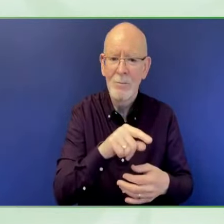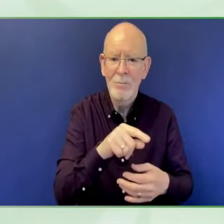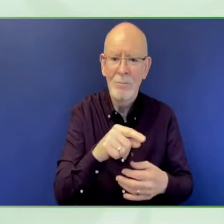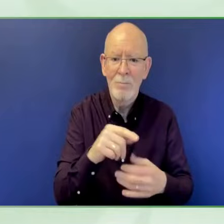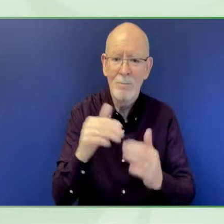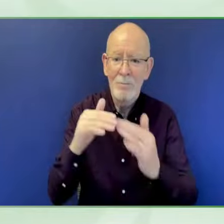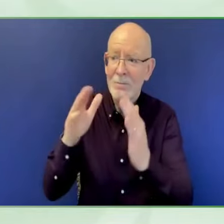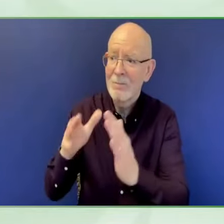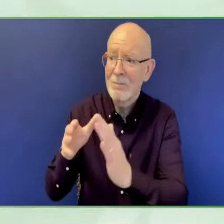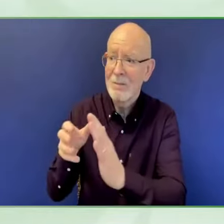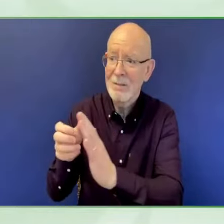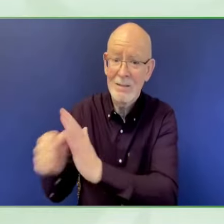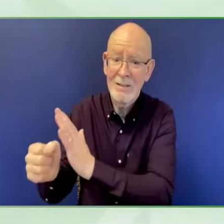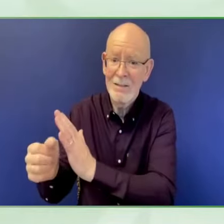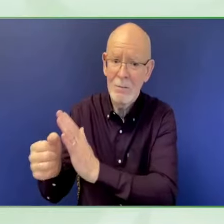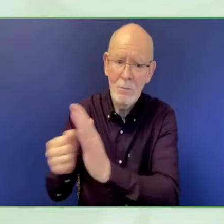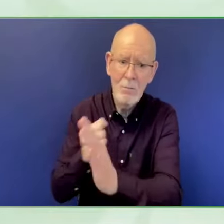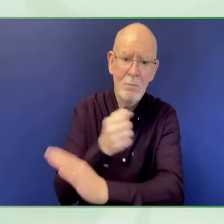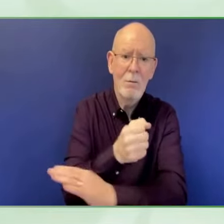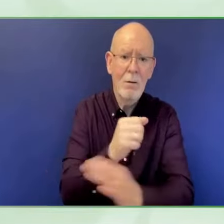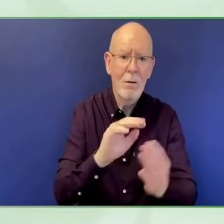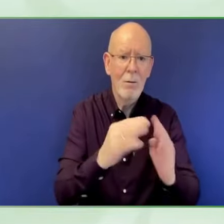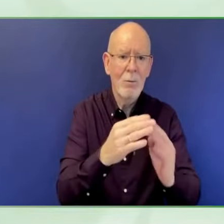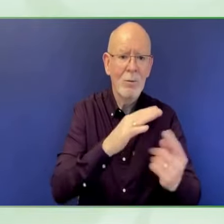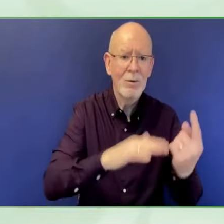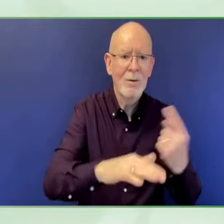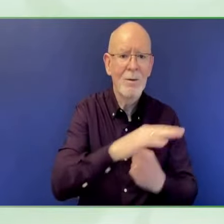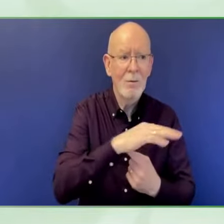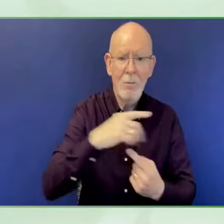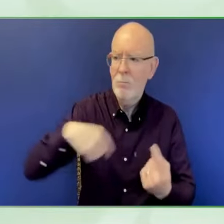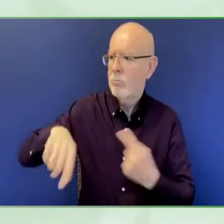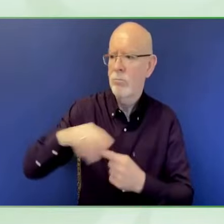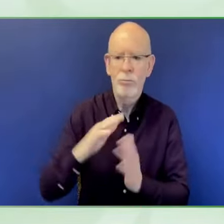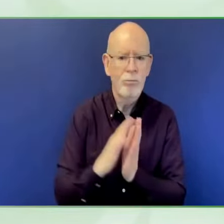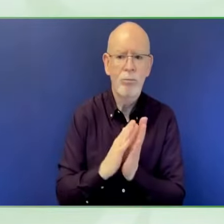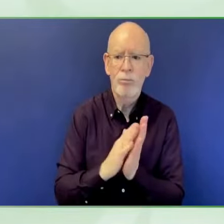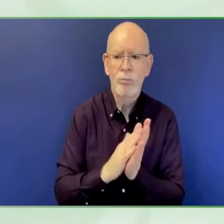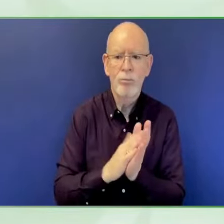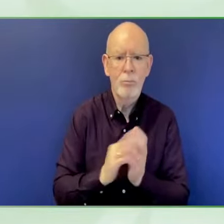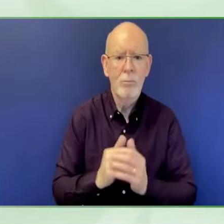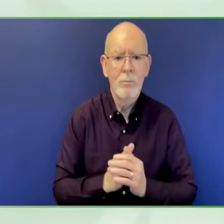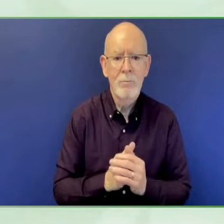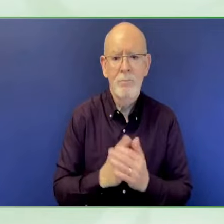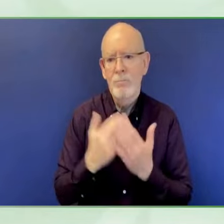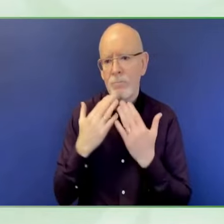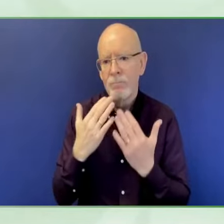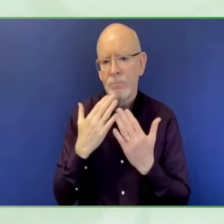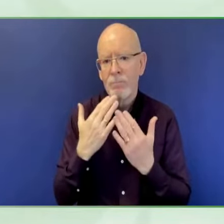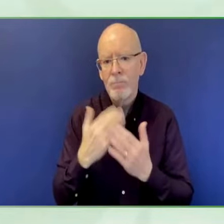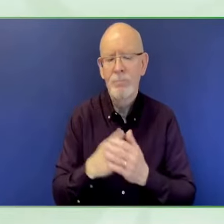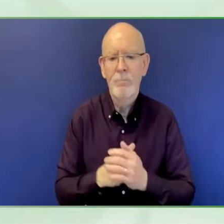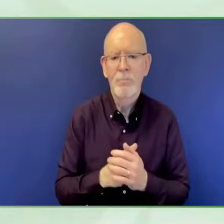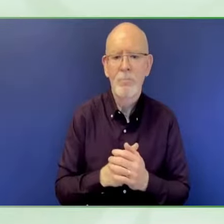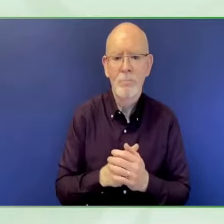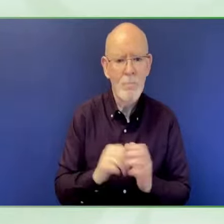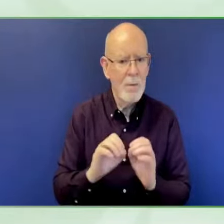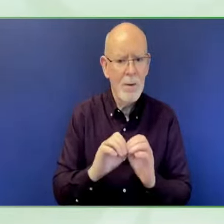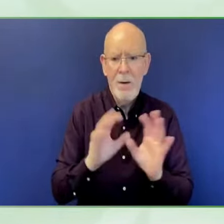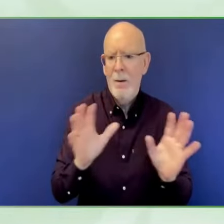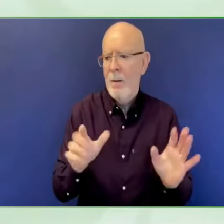Choice, control, living with him she wants to live, appropriate support, in the community.